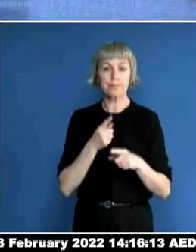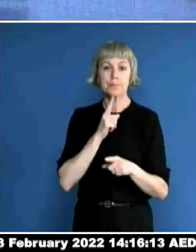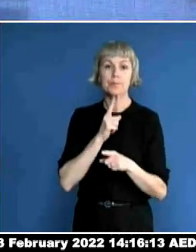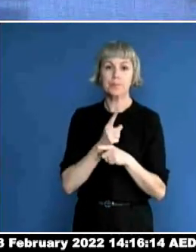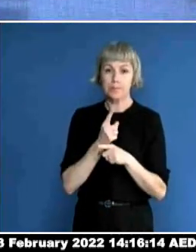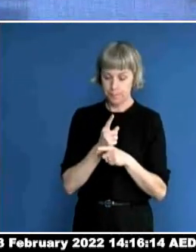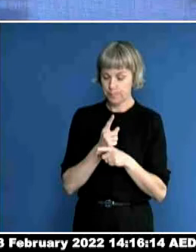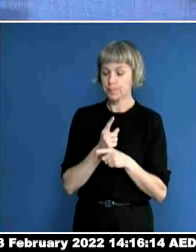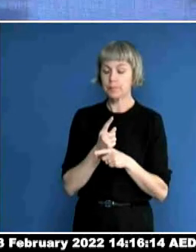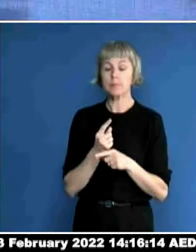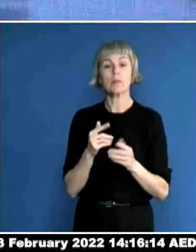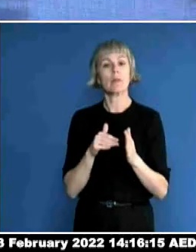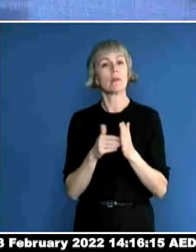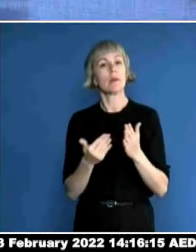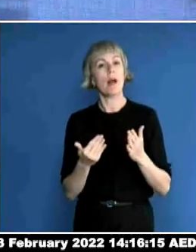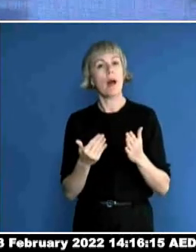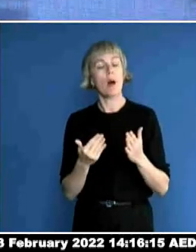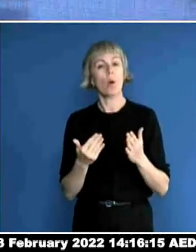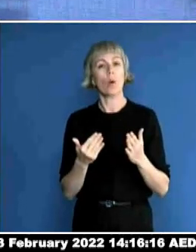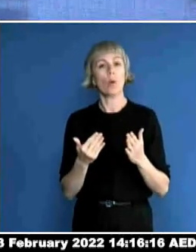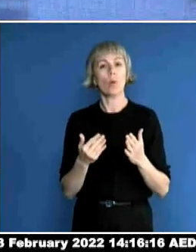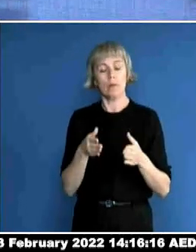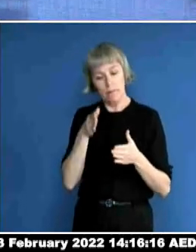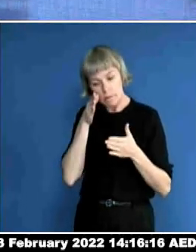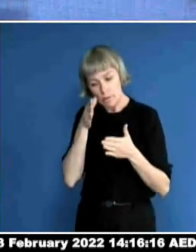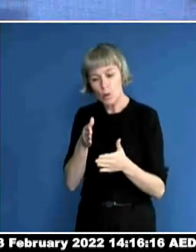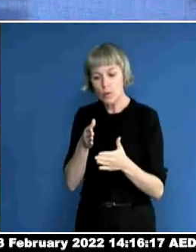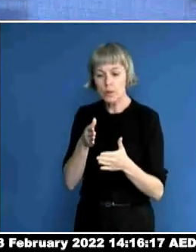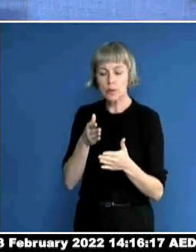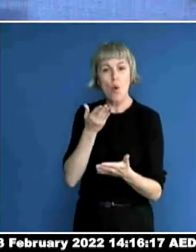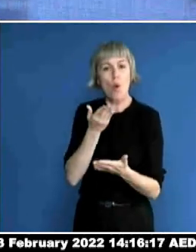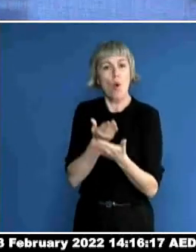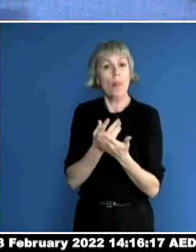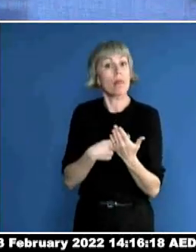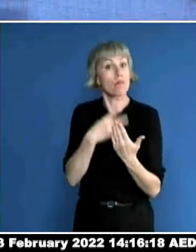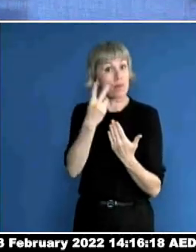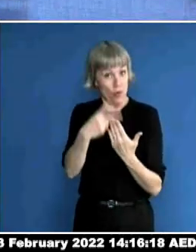So the Commissioners might hear more about this tomorrow when Mr Ting comes to give some